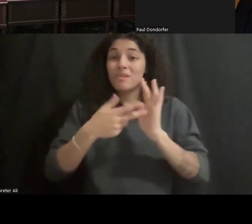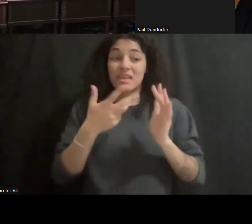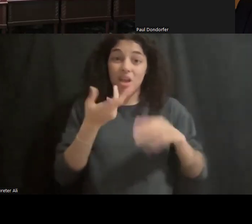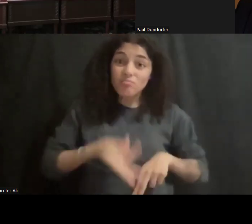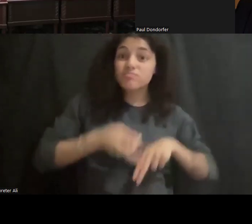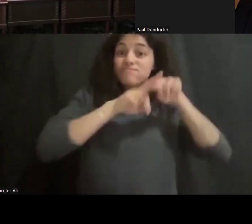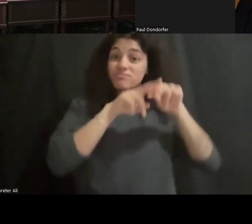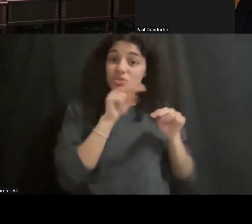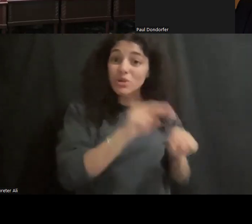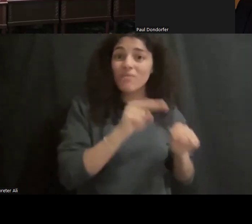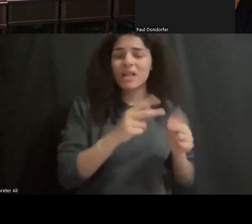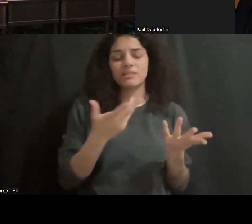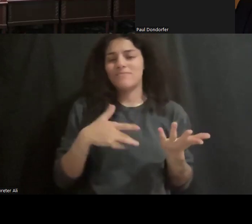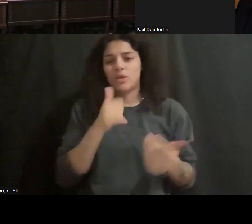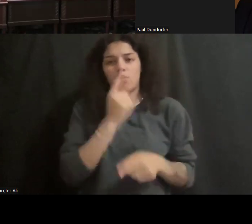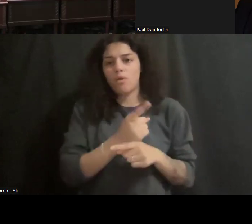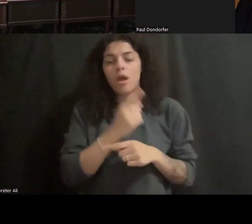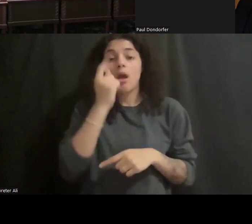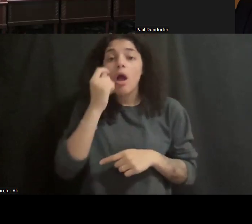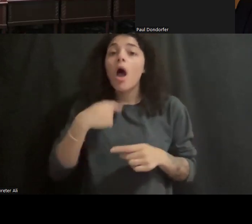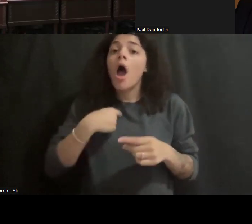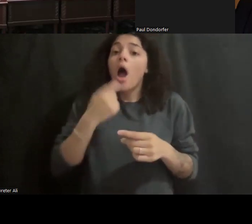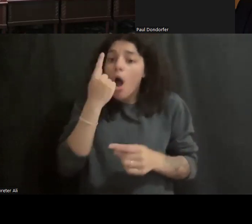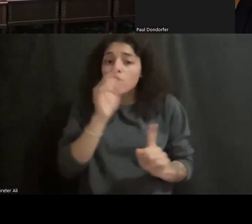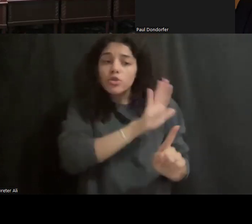um of the folks who advocated for this and and what you're trying to do but we just